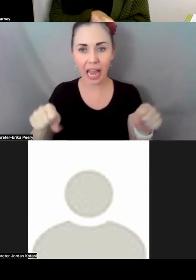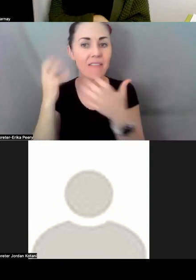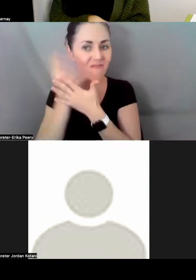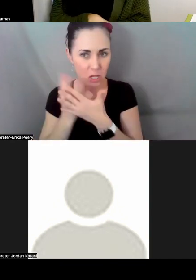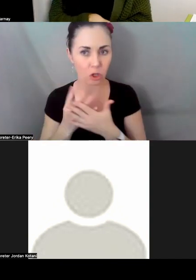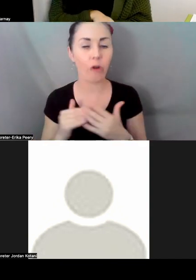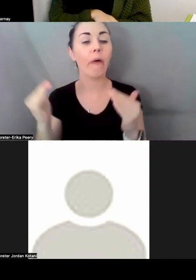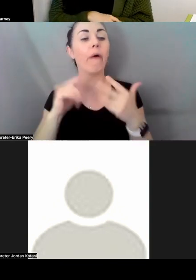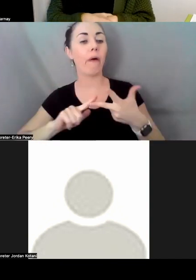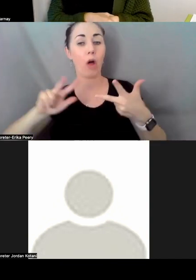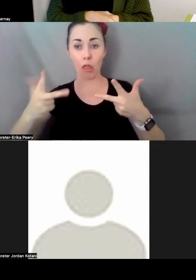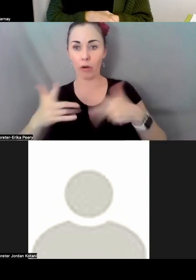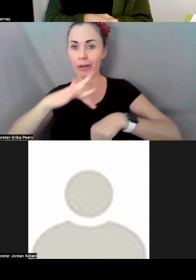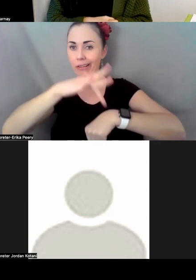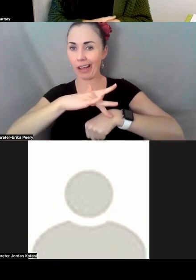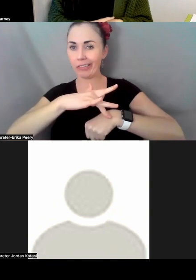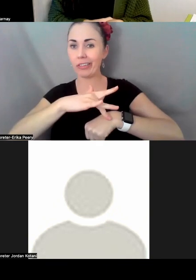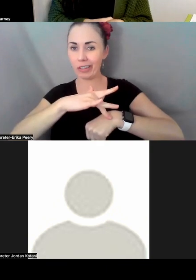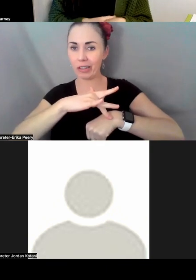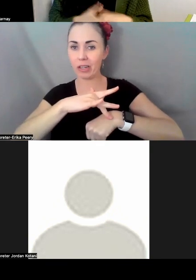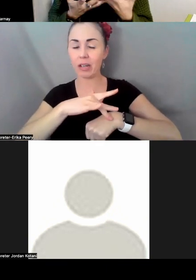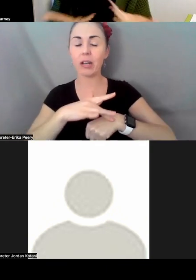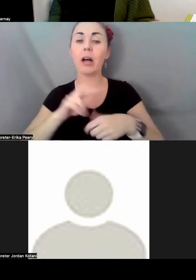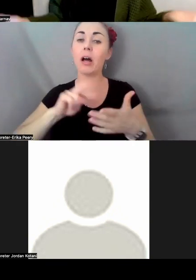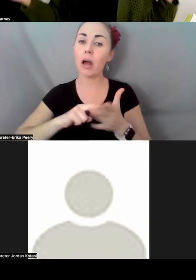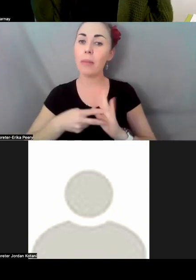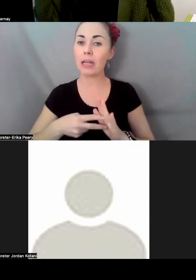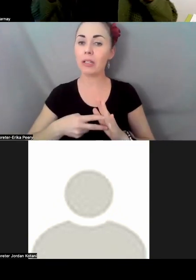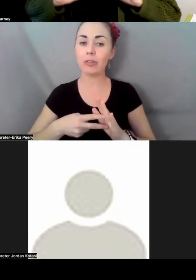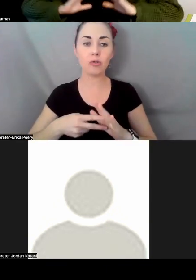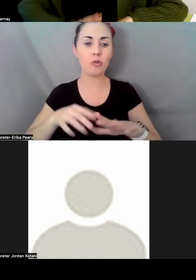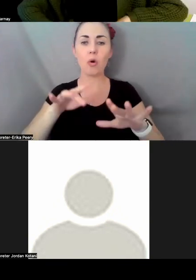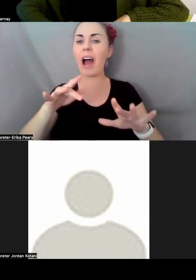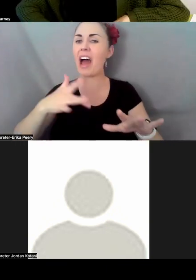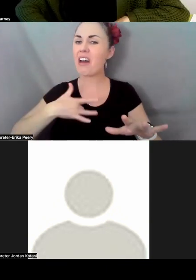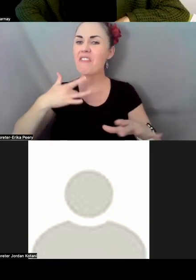Third sense is touch. Allows us to feel the whole world around us.